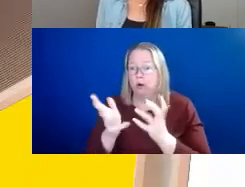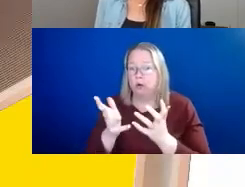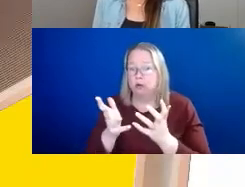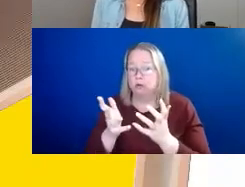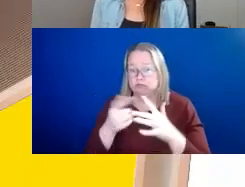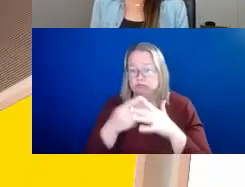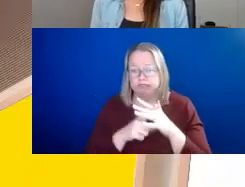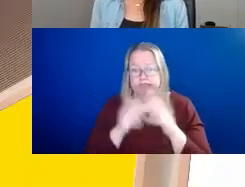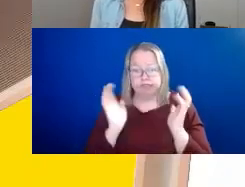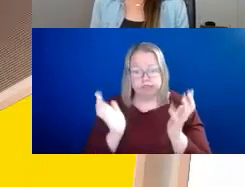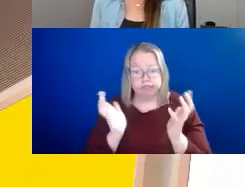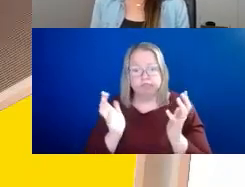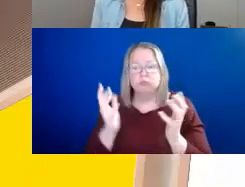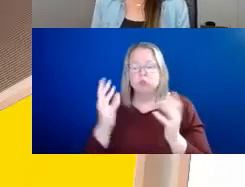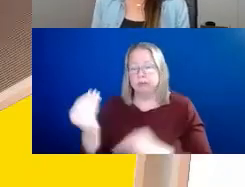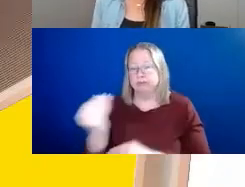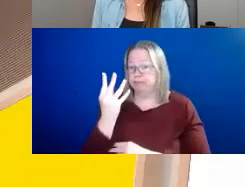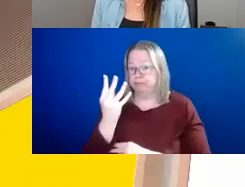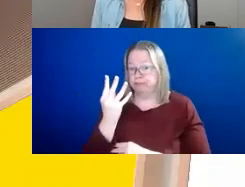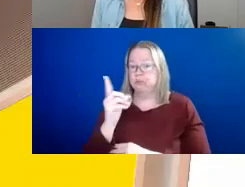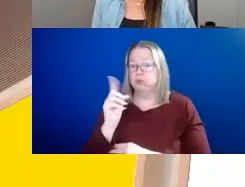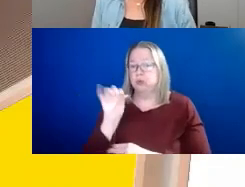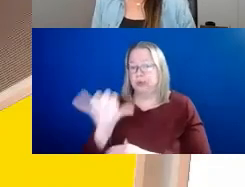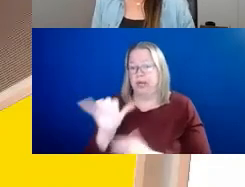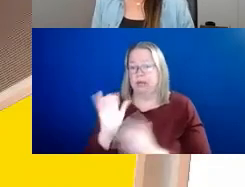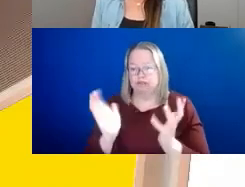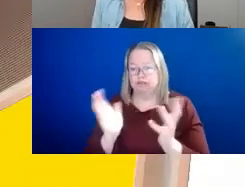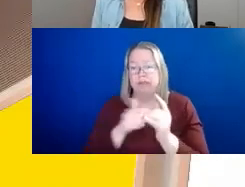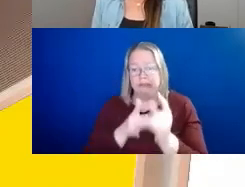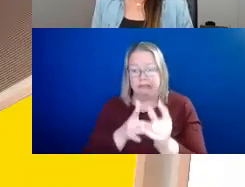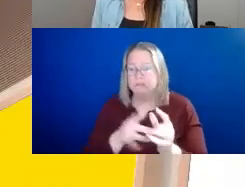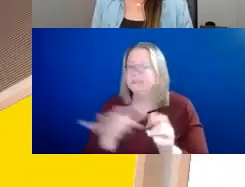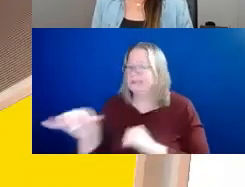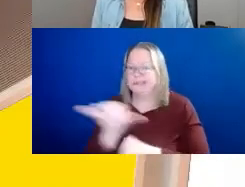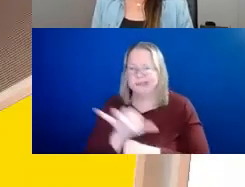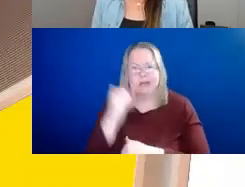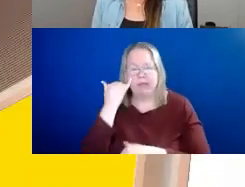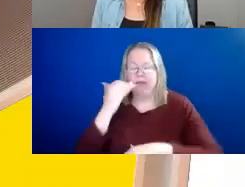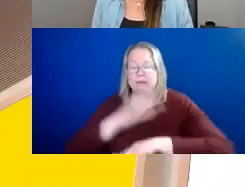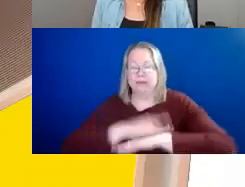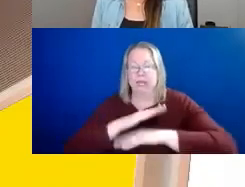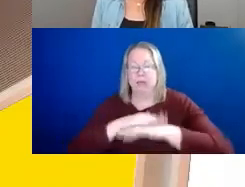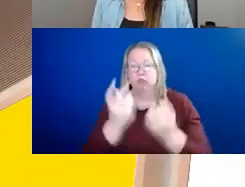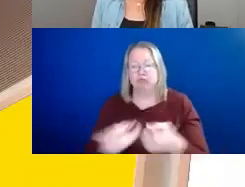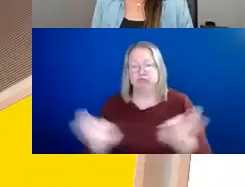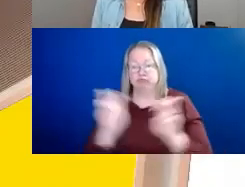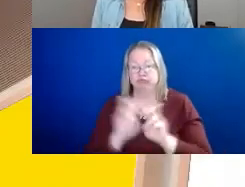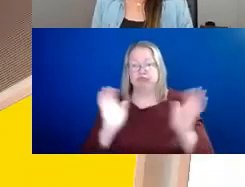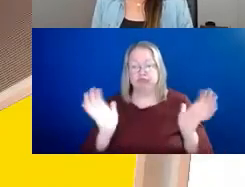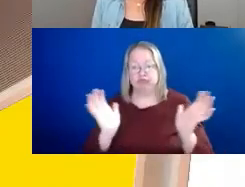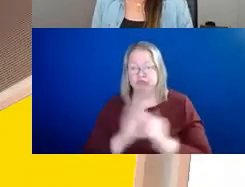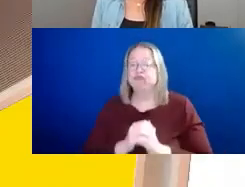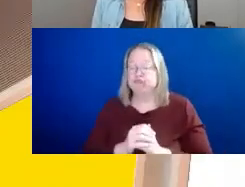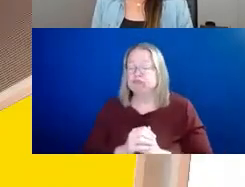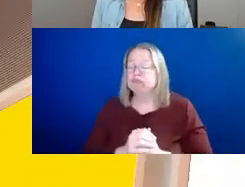you would come on camera and do just that 12:50:25 as you would if you were sitting at a table. Those around you can choose to engage, they